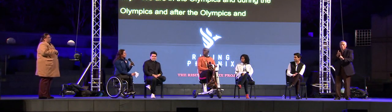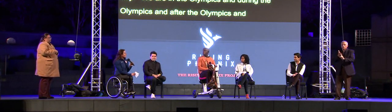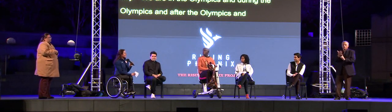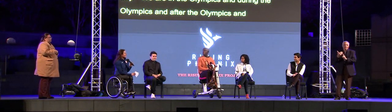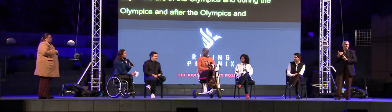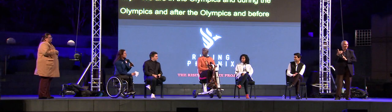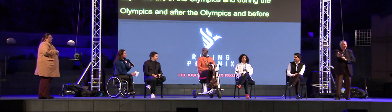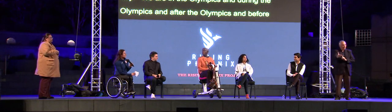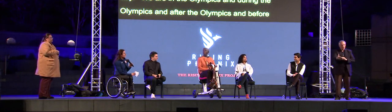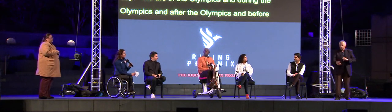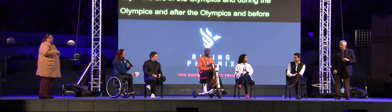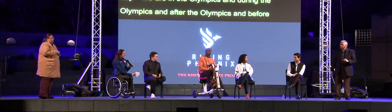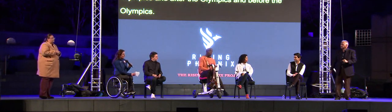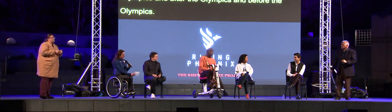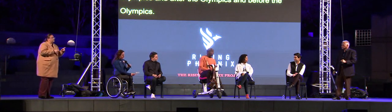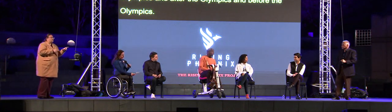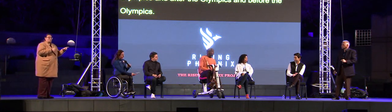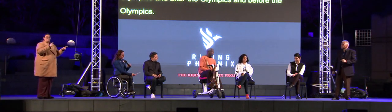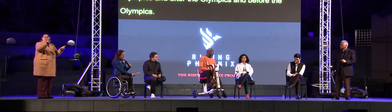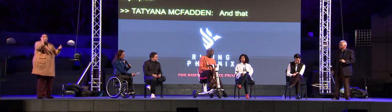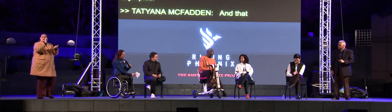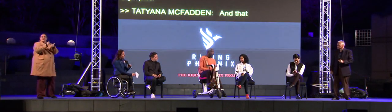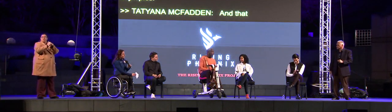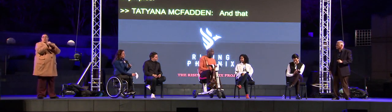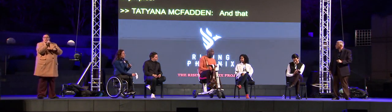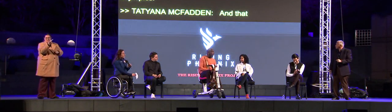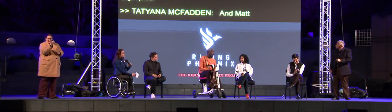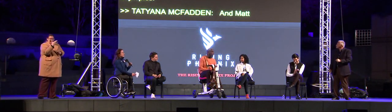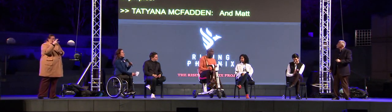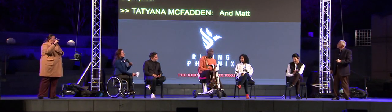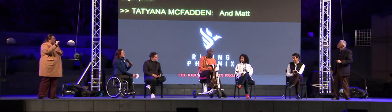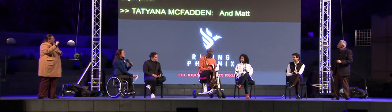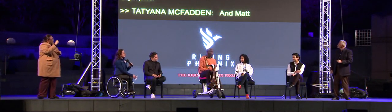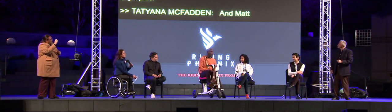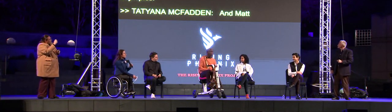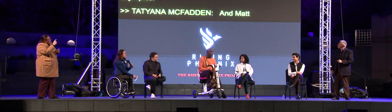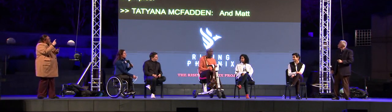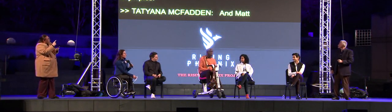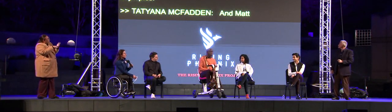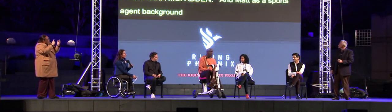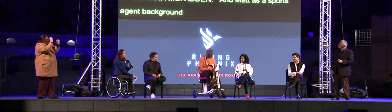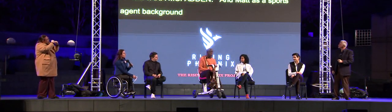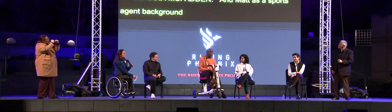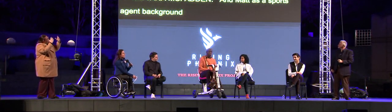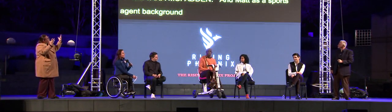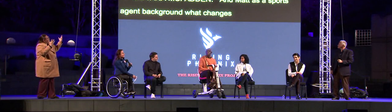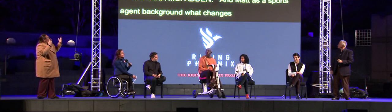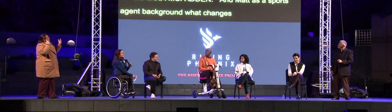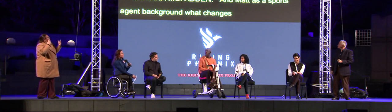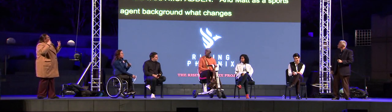And Matt, as a sports agent's background, what changes do you see for Paralympic athletes